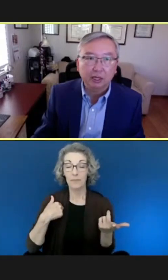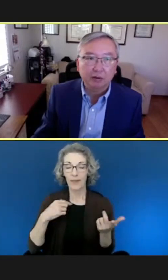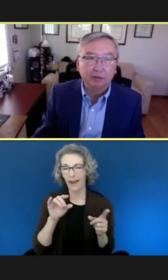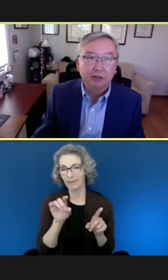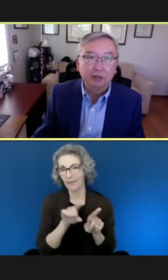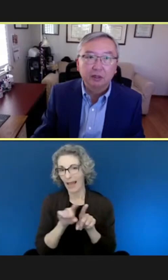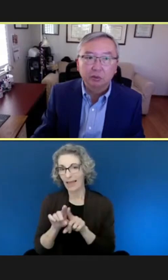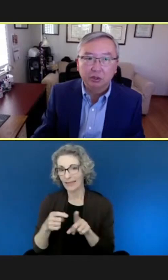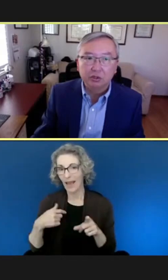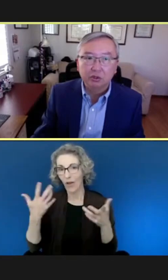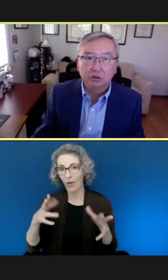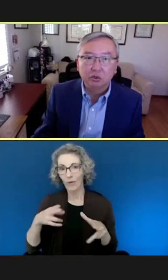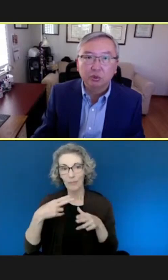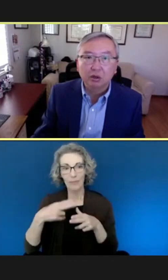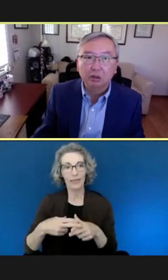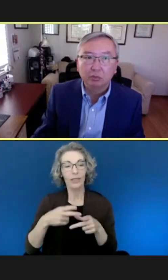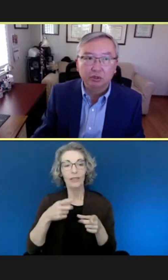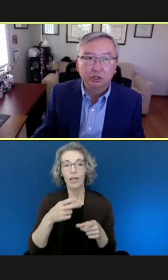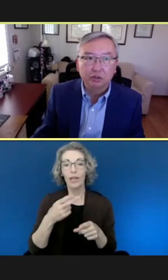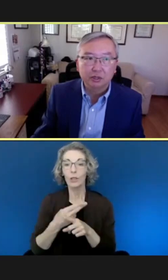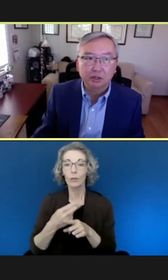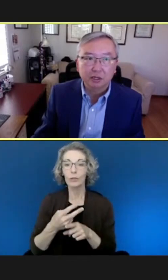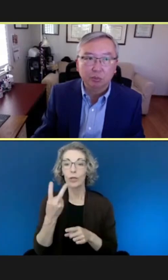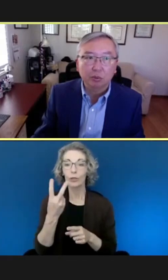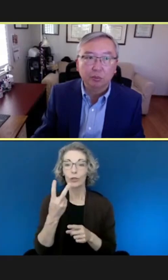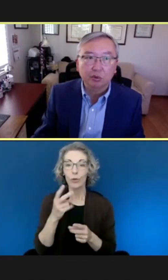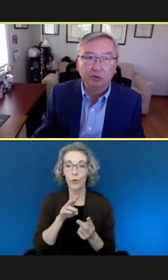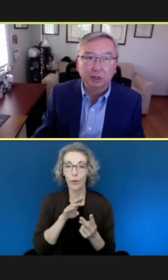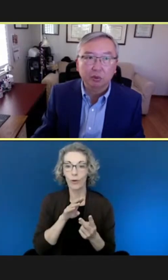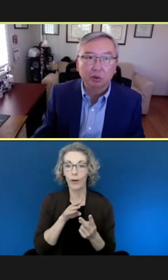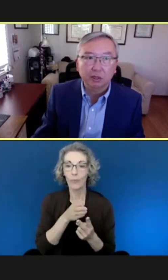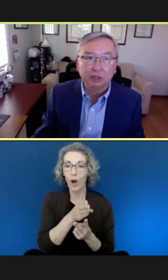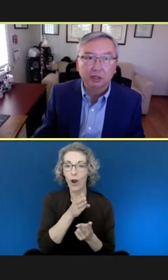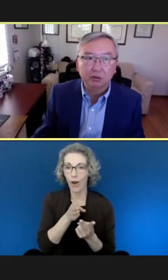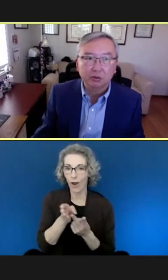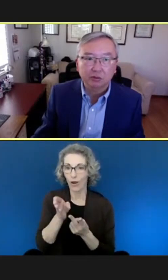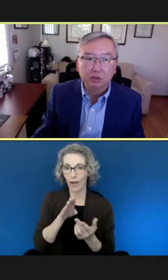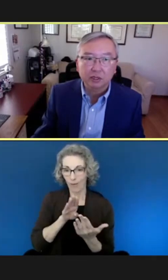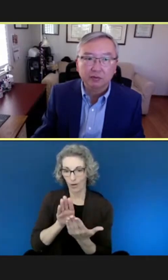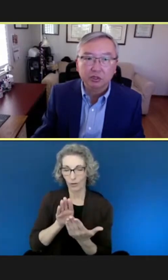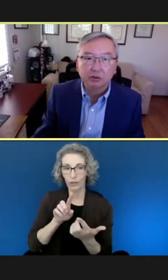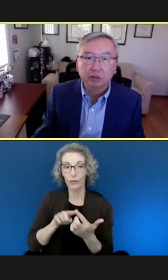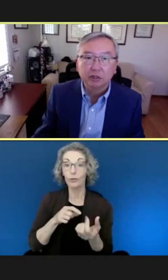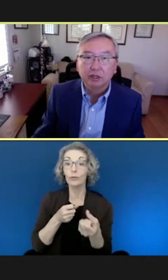approach to support both the employer and the neurodiverse individual.